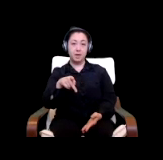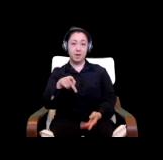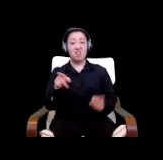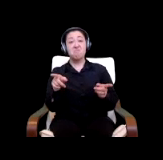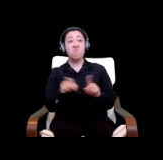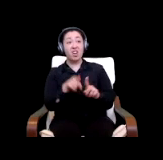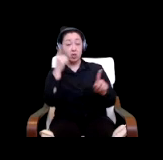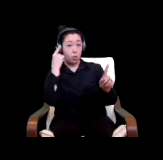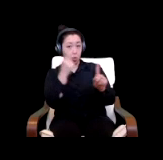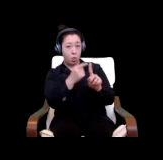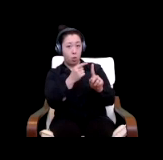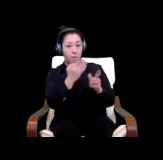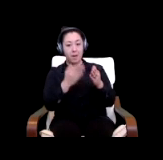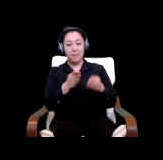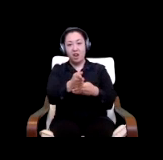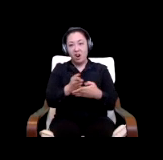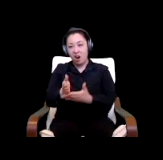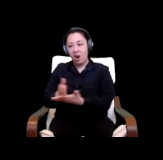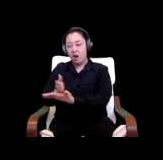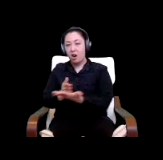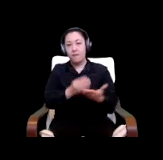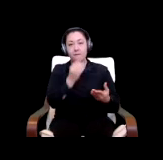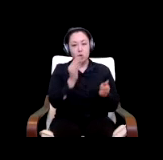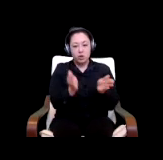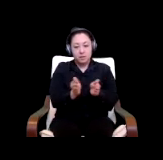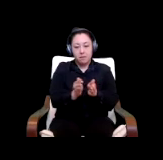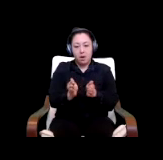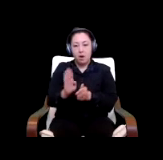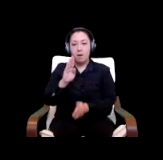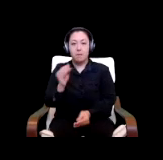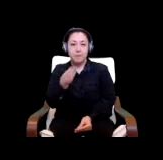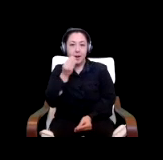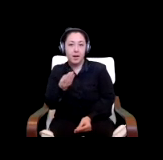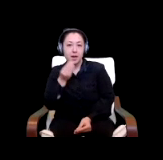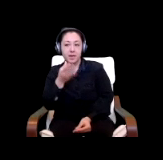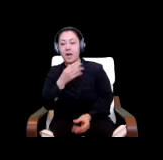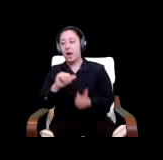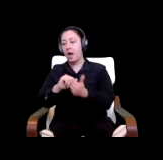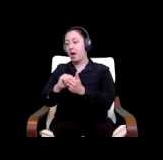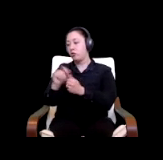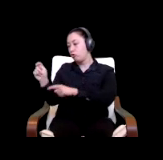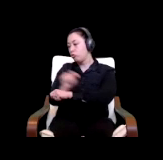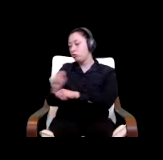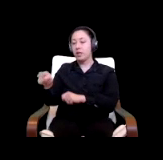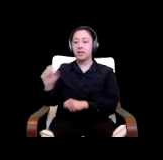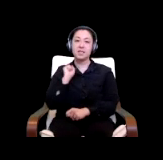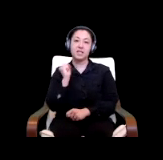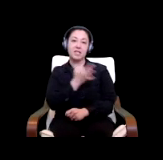cutting food into small bites and training staff on feeding.